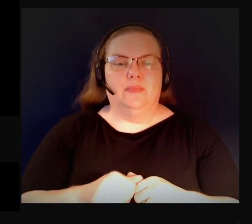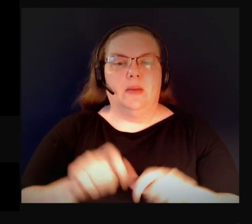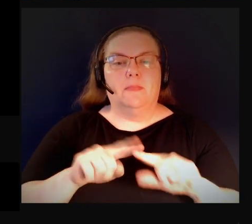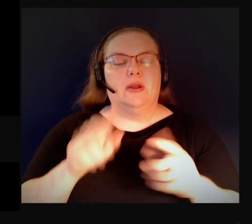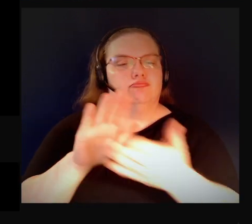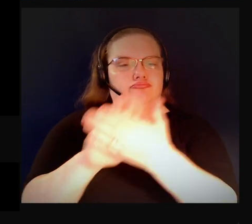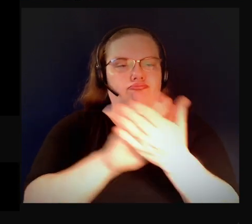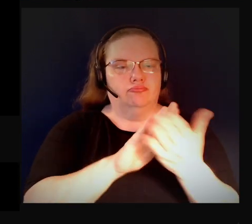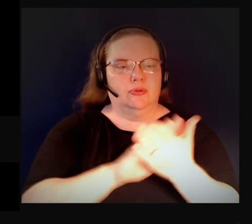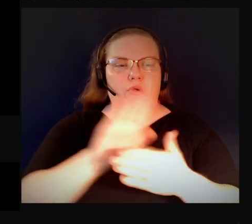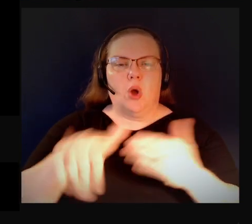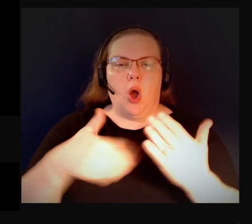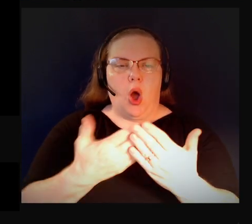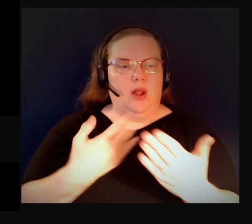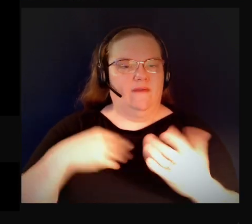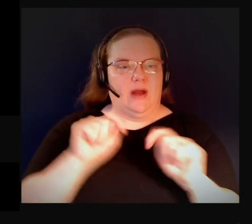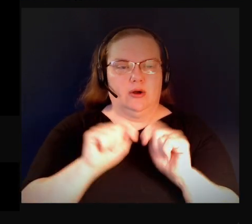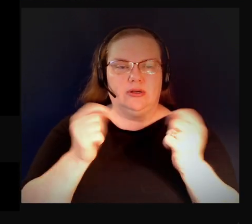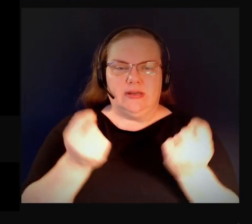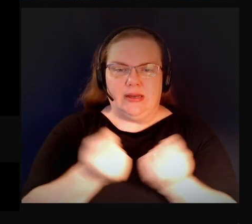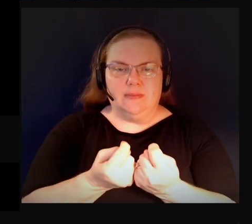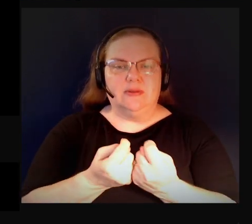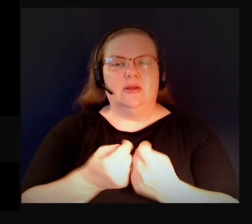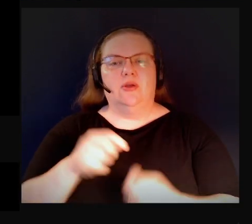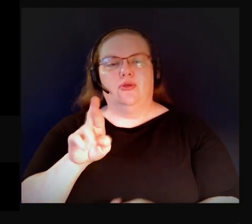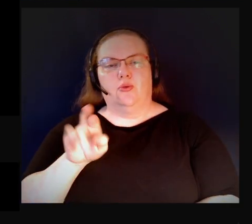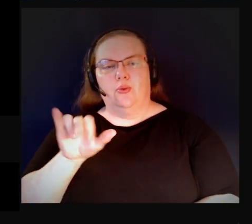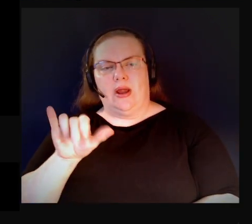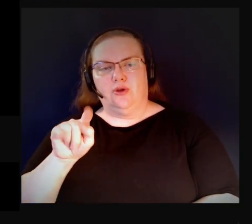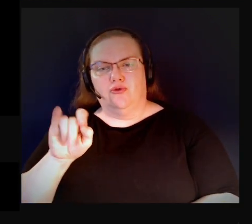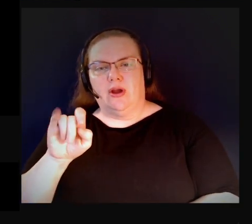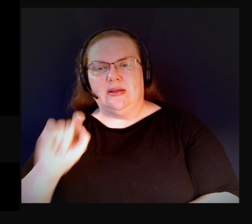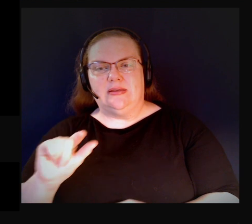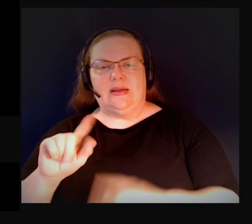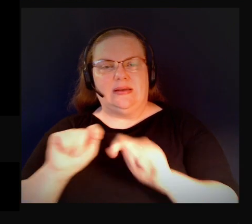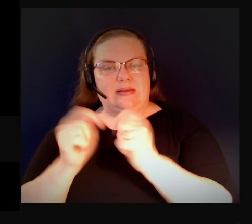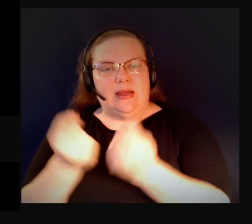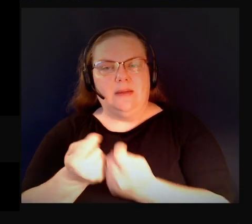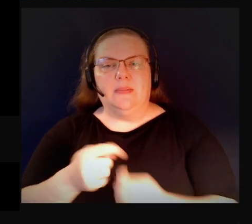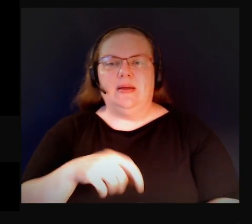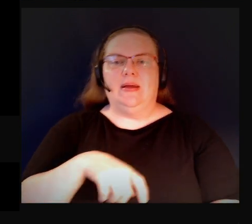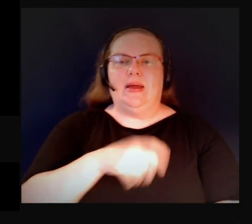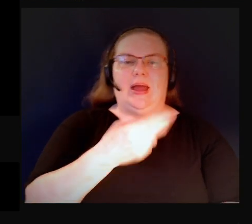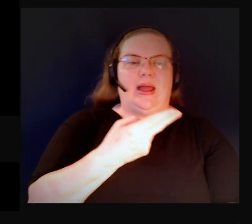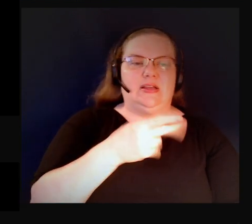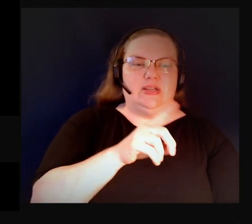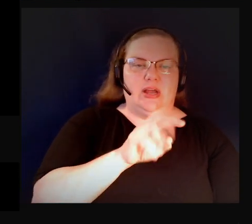to all of our teams at Unity, the folks on the ray tracing team, HDRP, Xbox, and DirectX 12 teams.